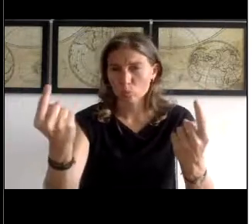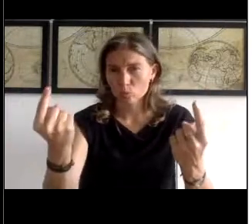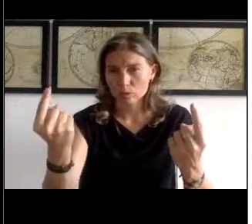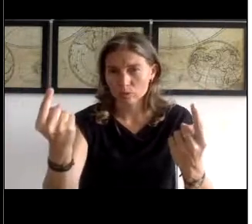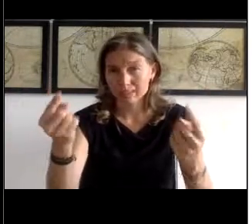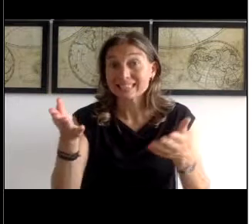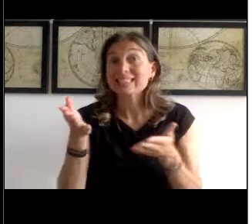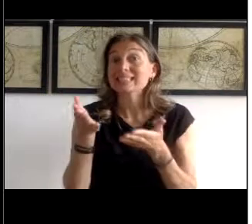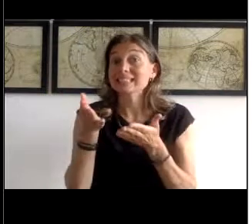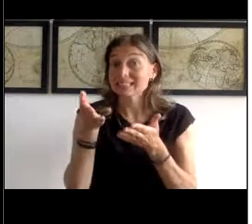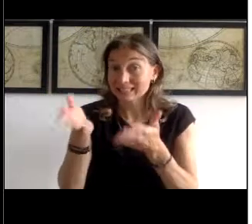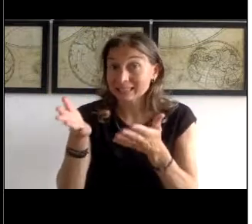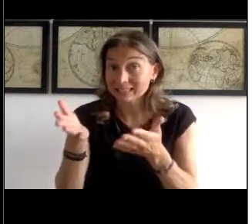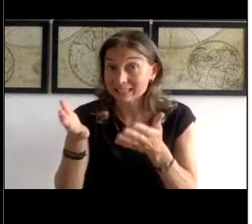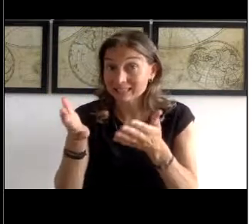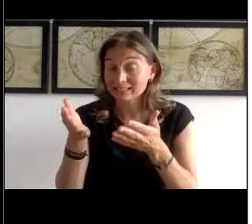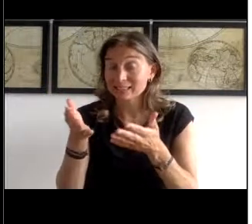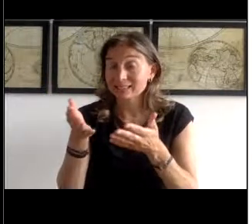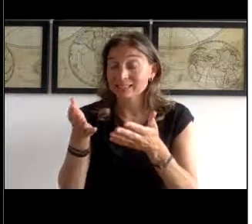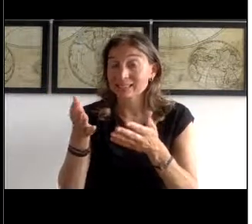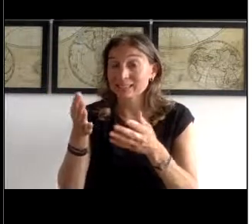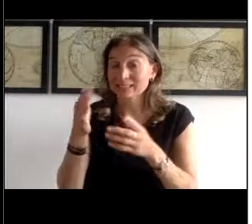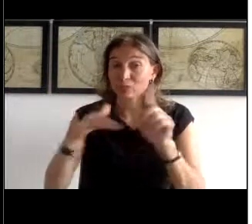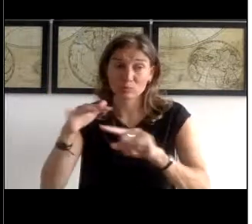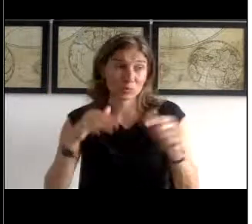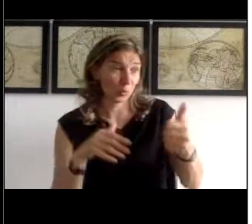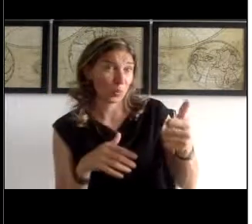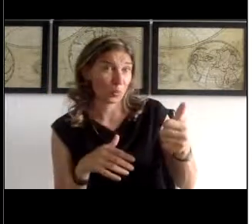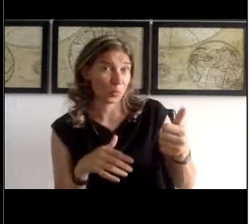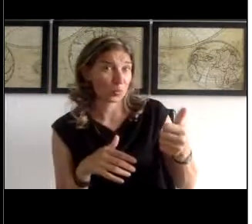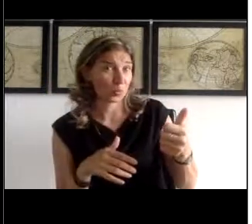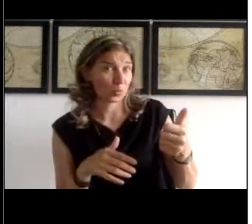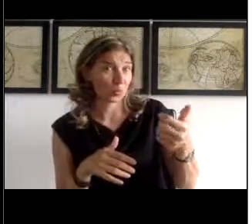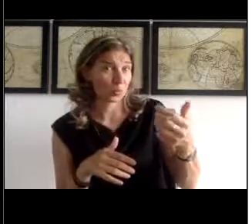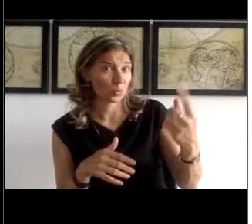that my wheelchair wasn't adapted to such climate conditions.